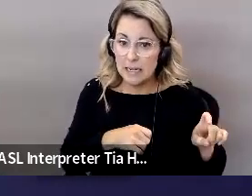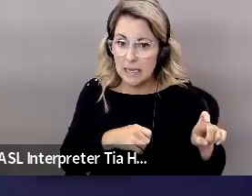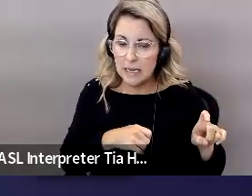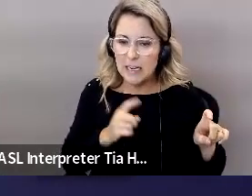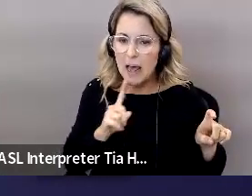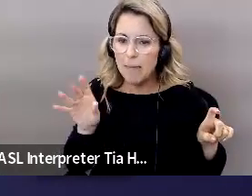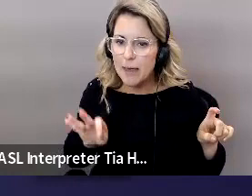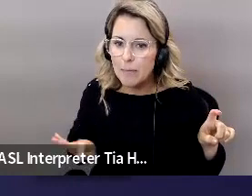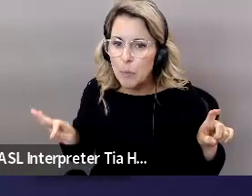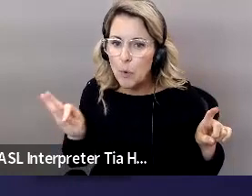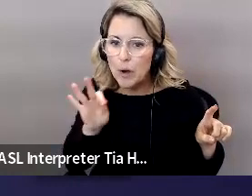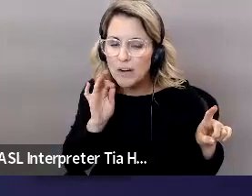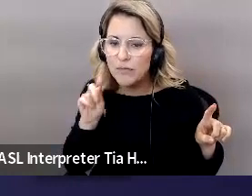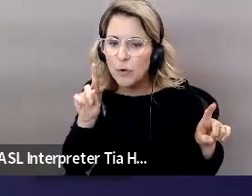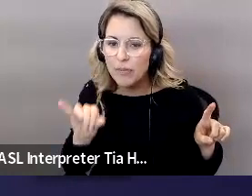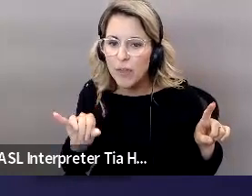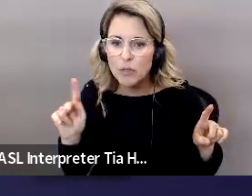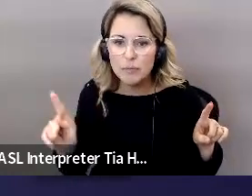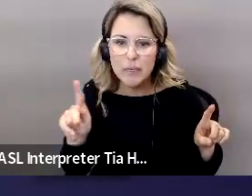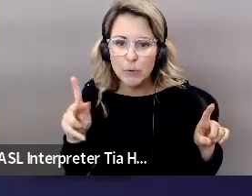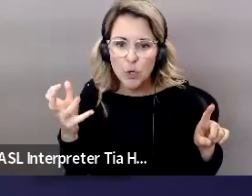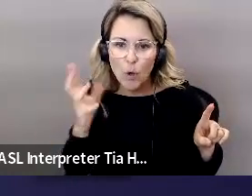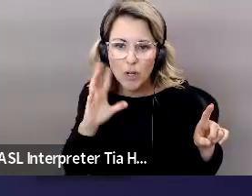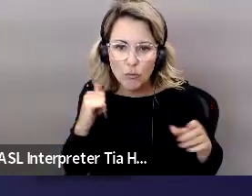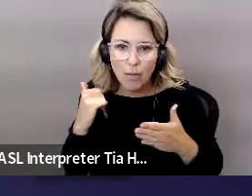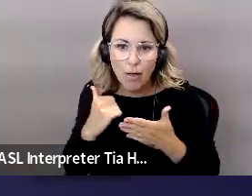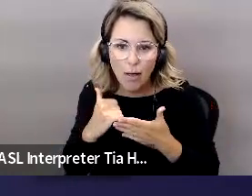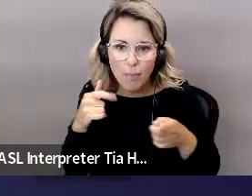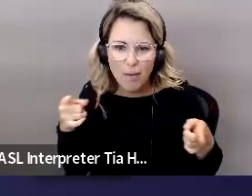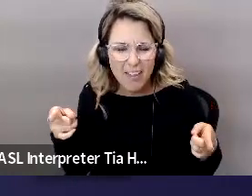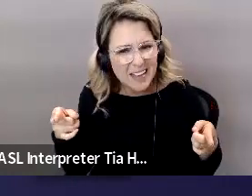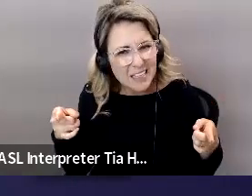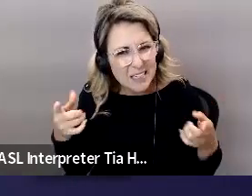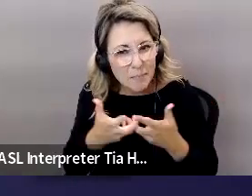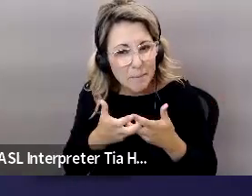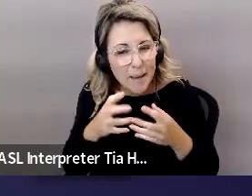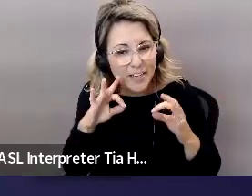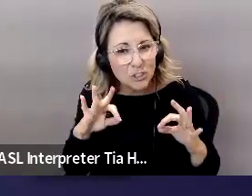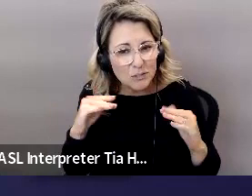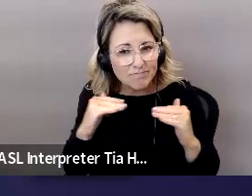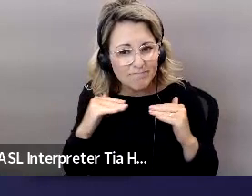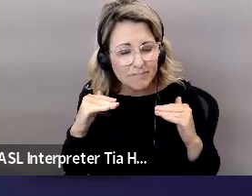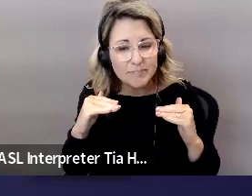population, the people you're wanting to work with. But, we have to be careful not to confirm